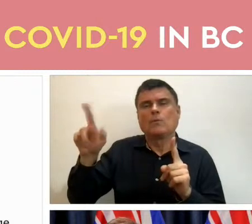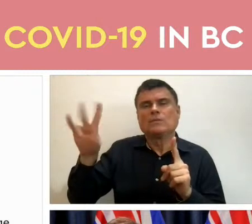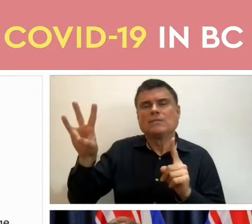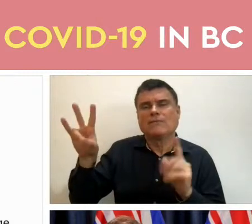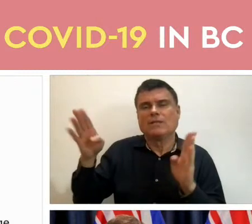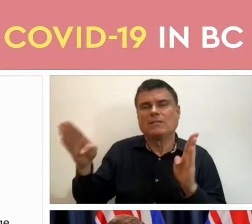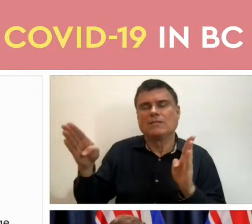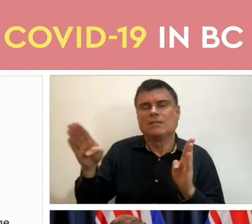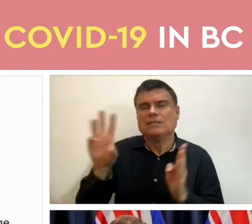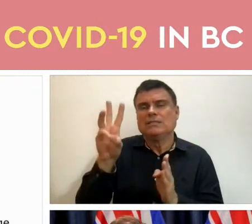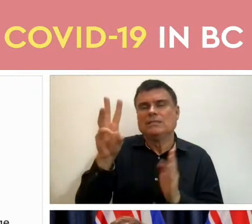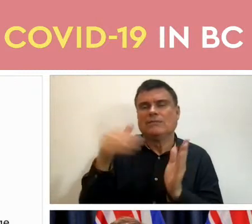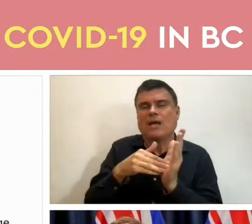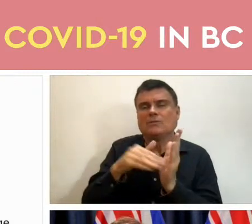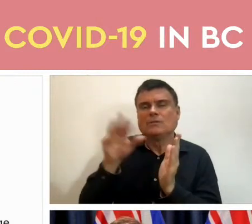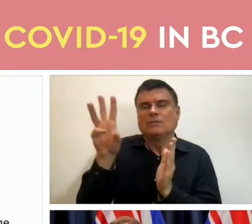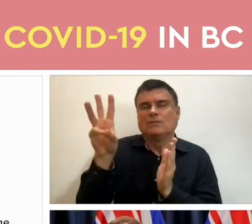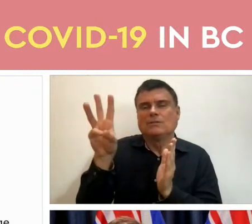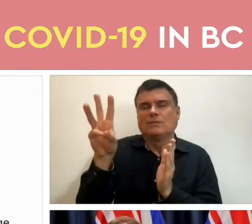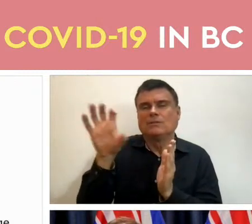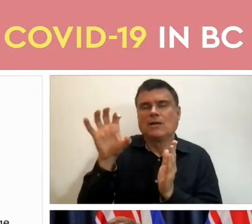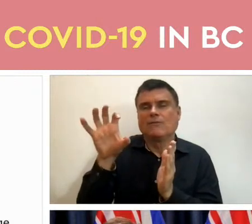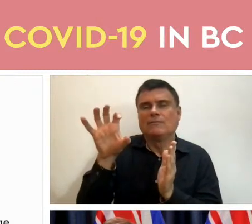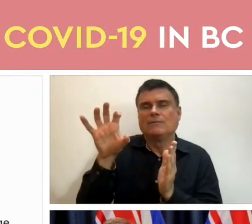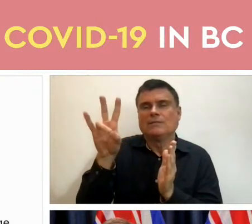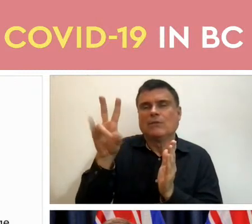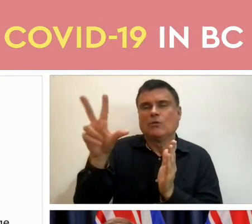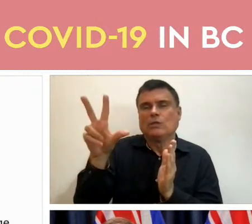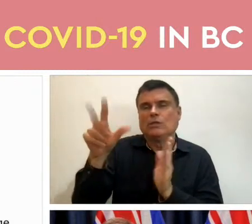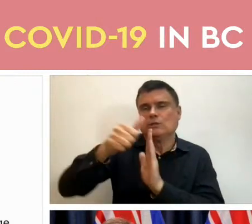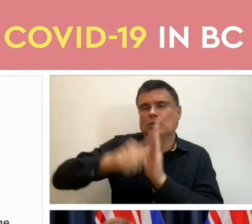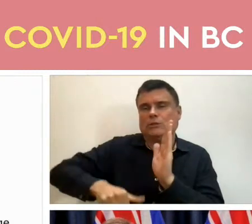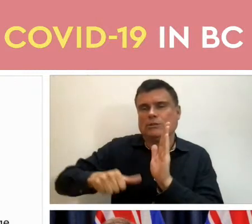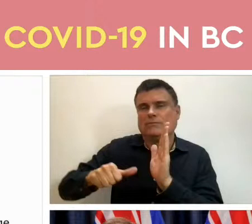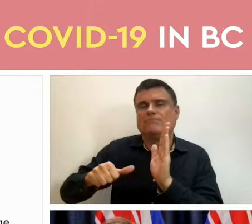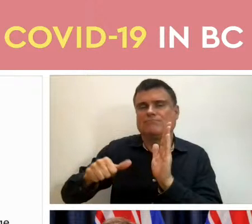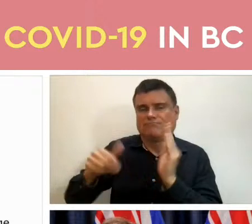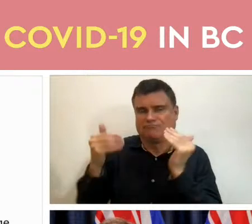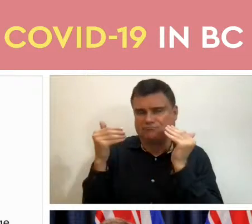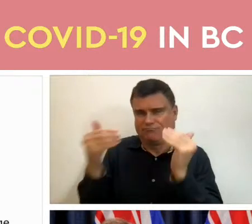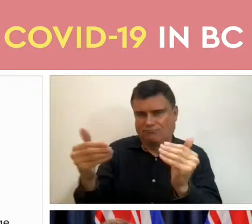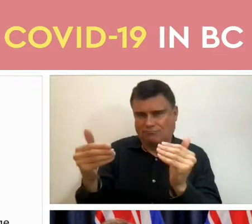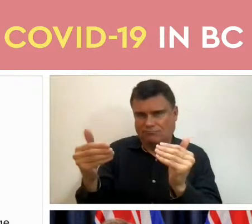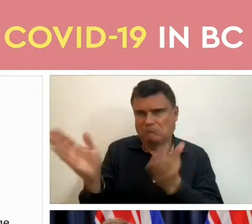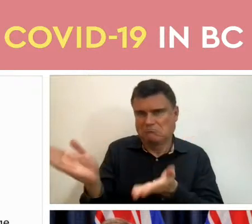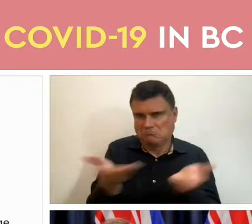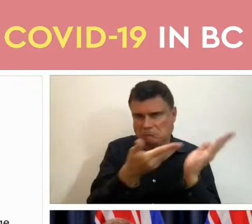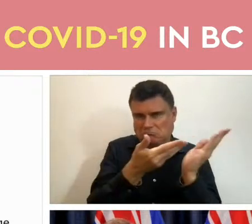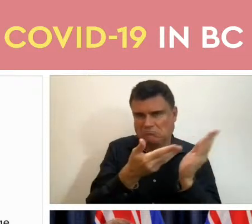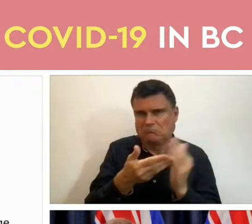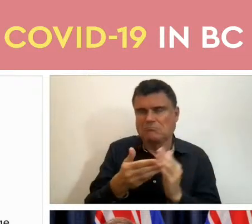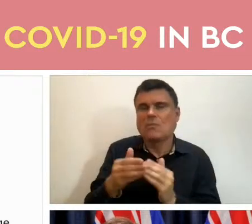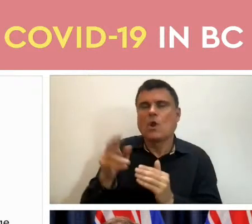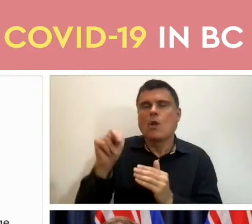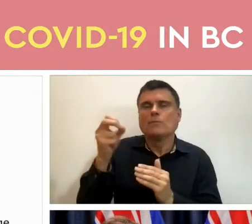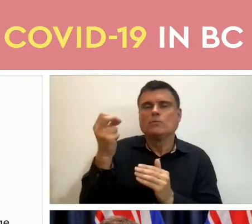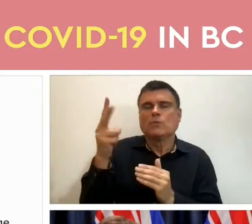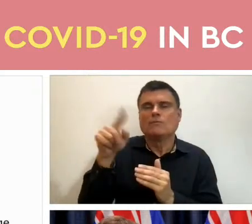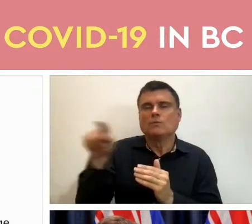And surgeries continue around the province from December 12 to 18, health authorities postpone 92 non-urgent scheduled